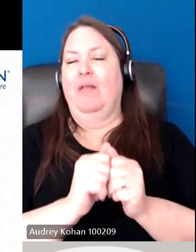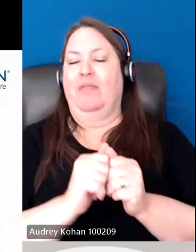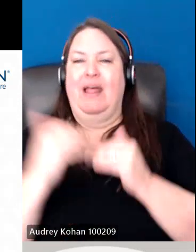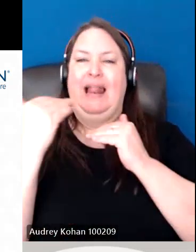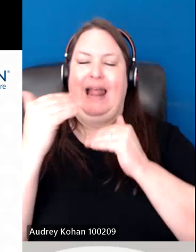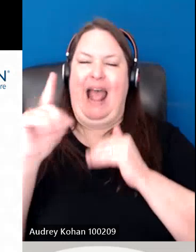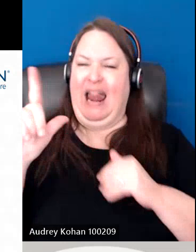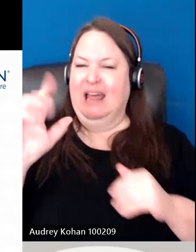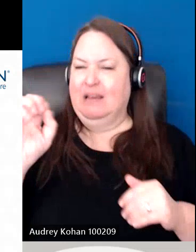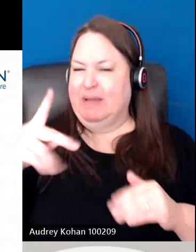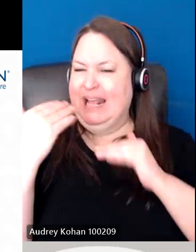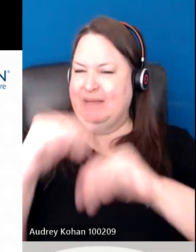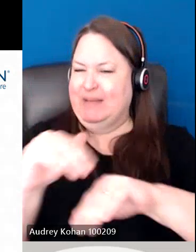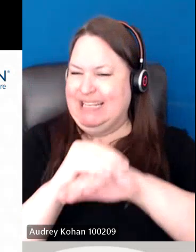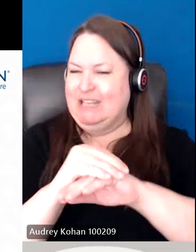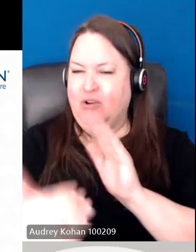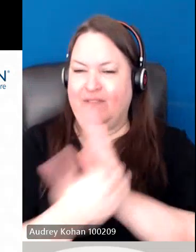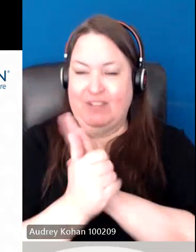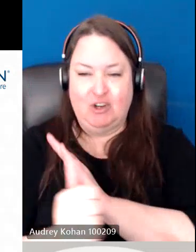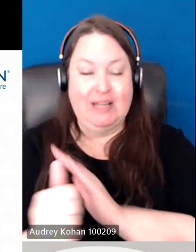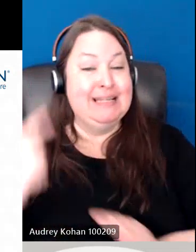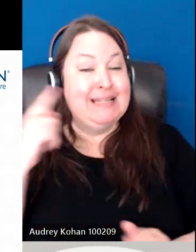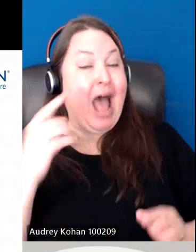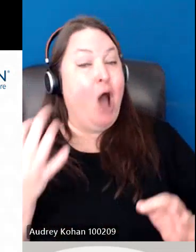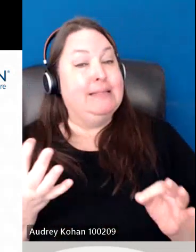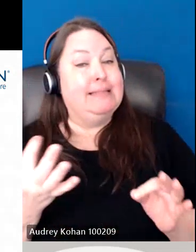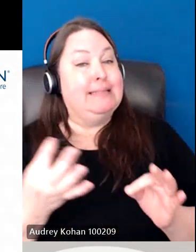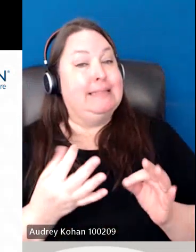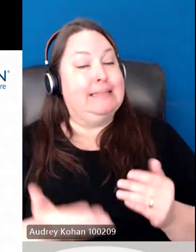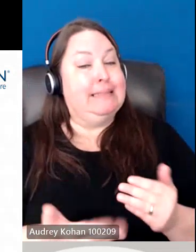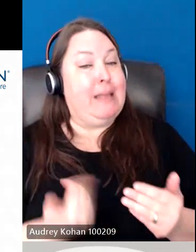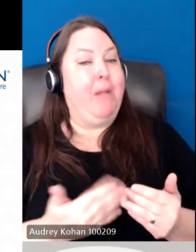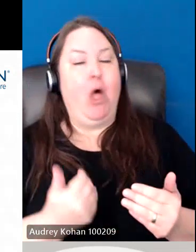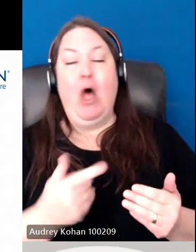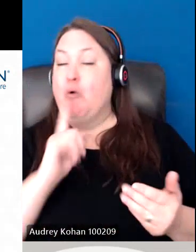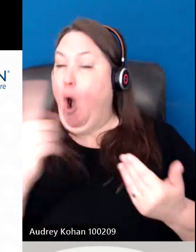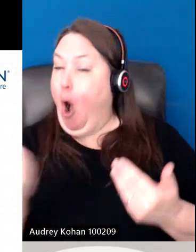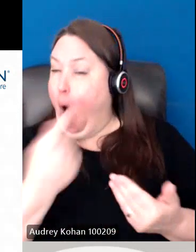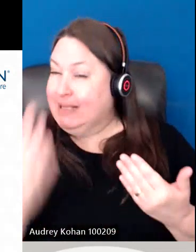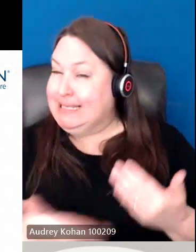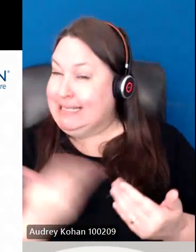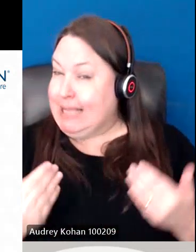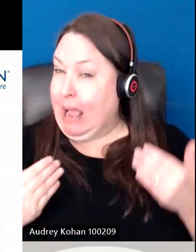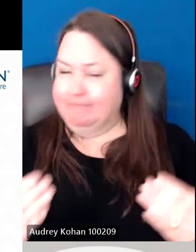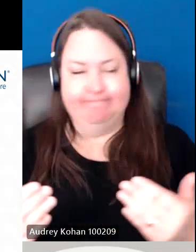proficiency sounds pretty simple not always simple to do and I would encourage you